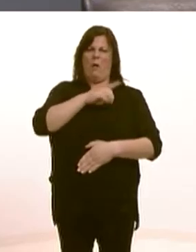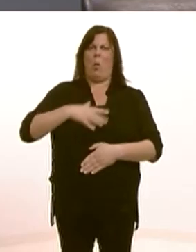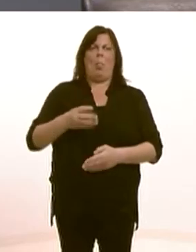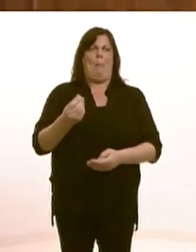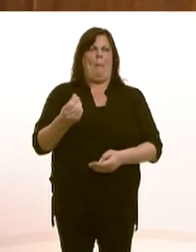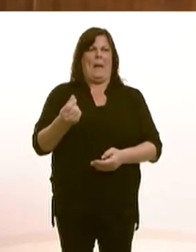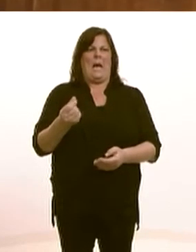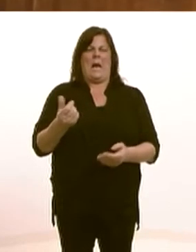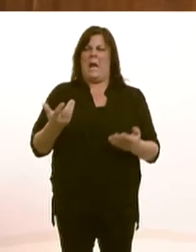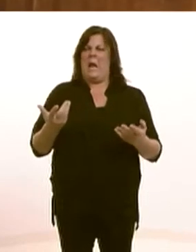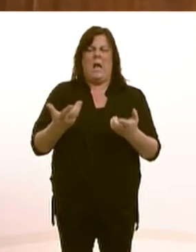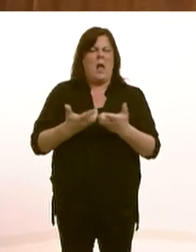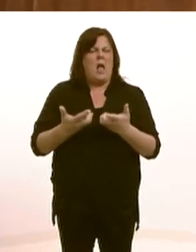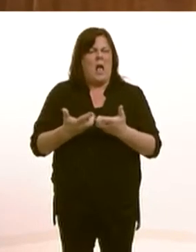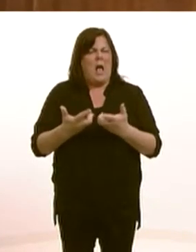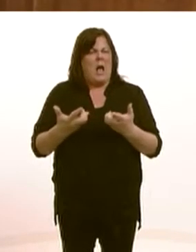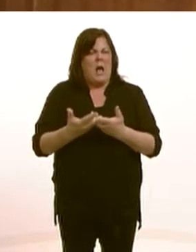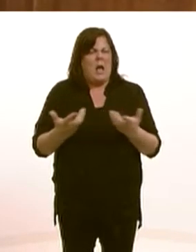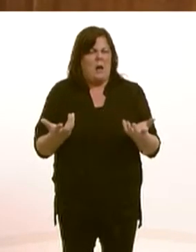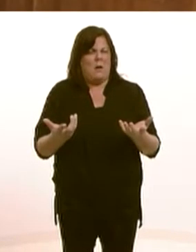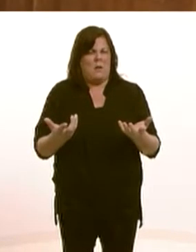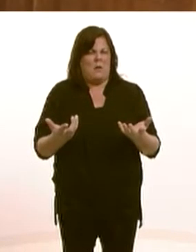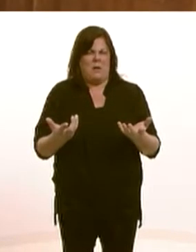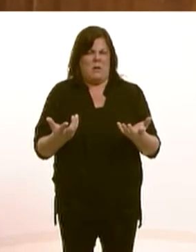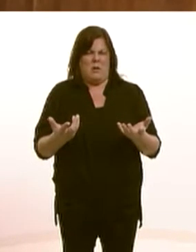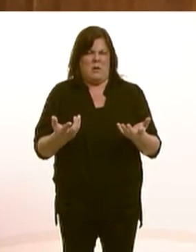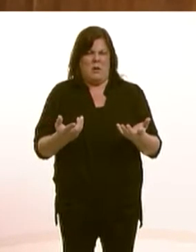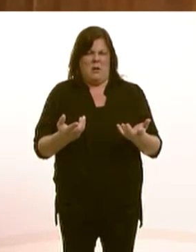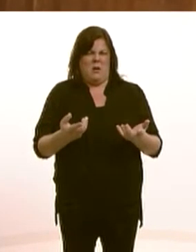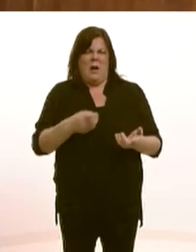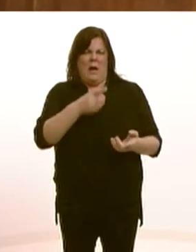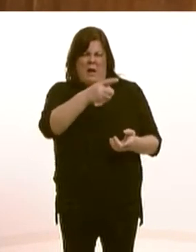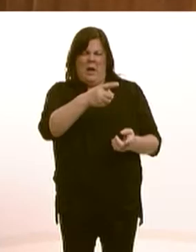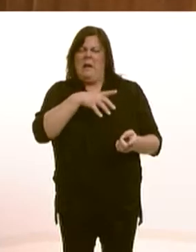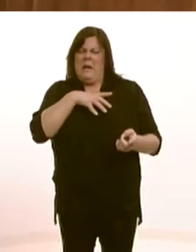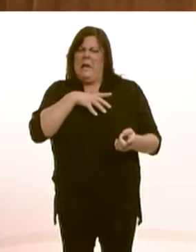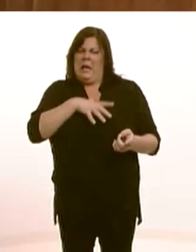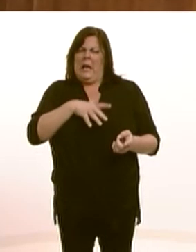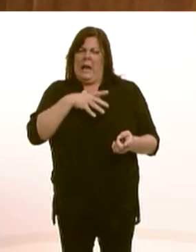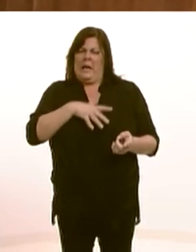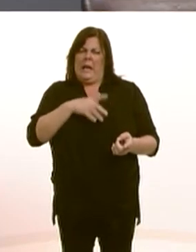that these people are in some way economic migrants, he needs to take a good, long, hard look at himself.